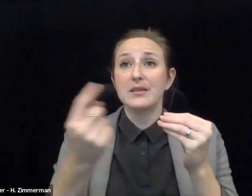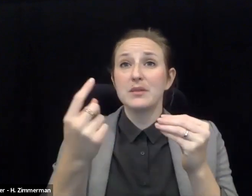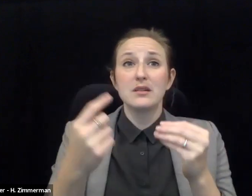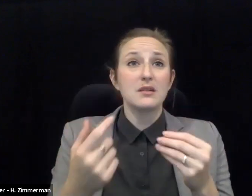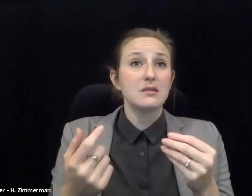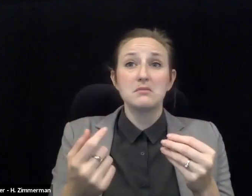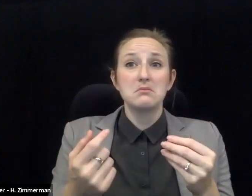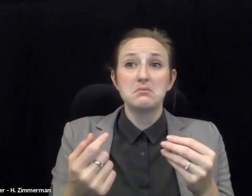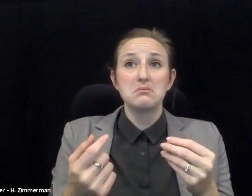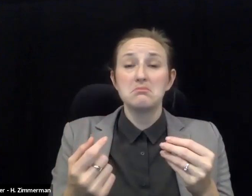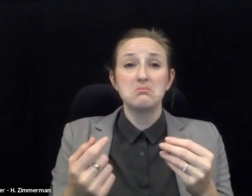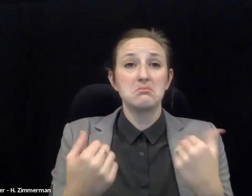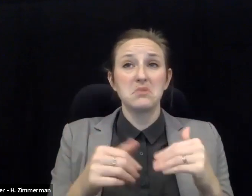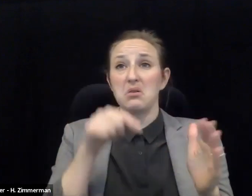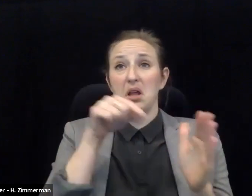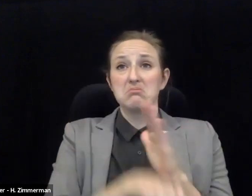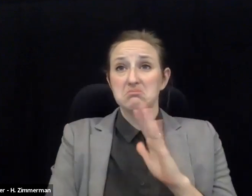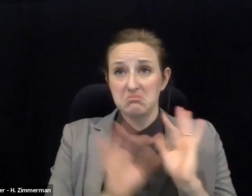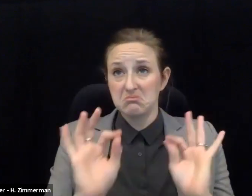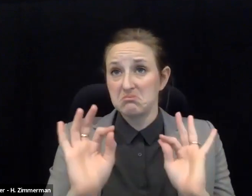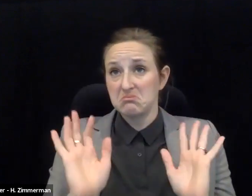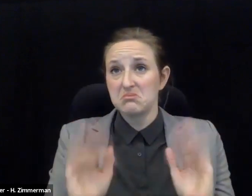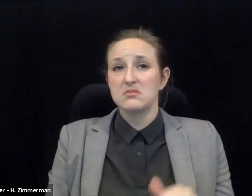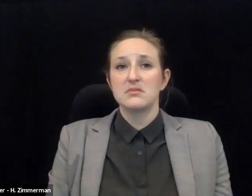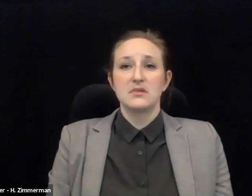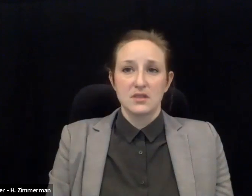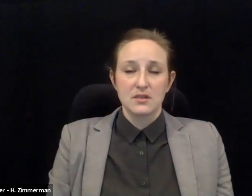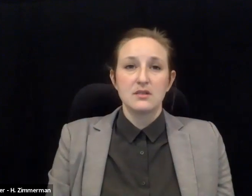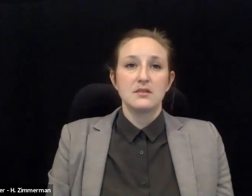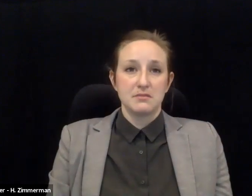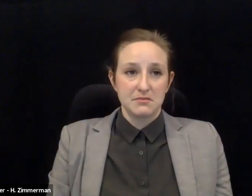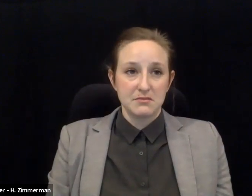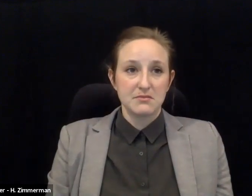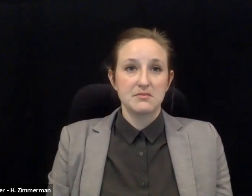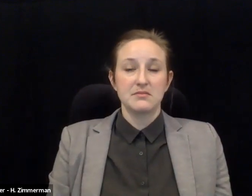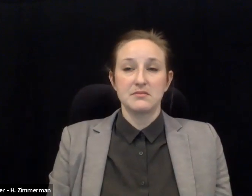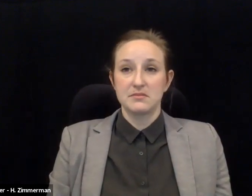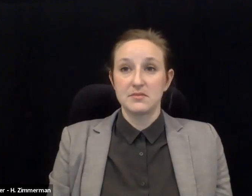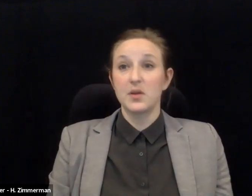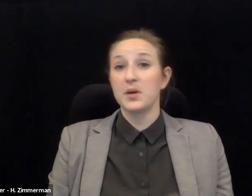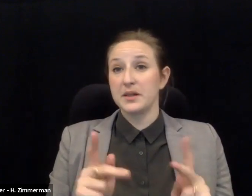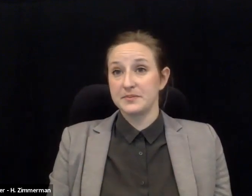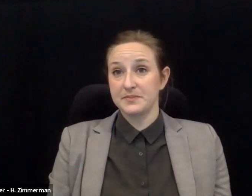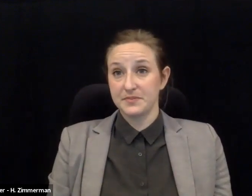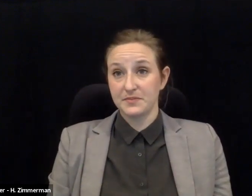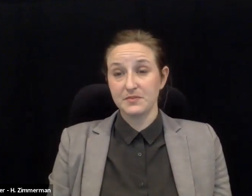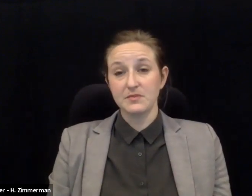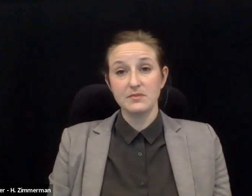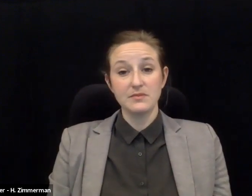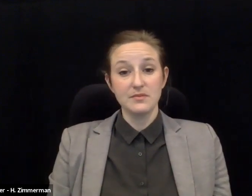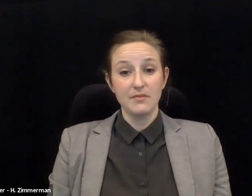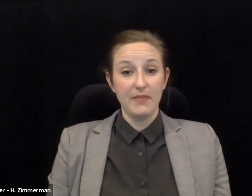sounds like a pretty thorough response so far. Okay. I'm going to we've kind